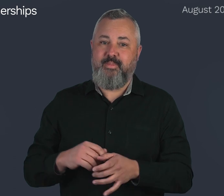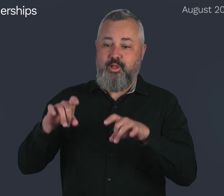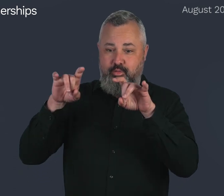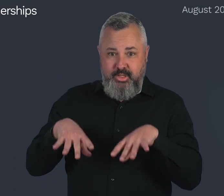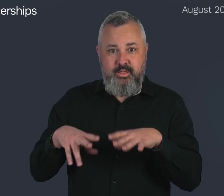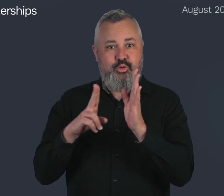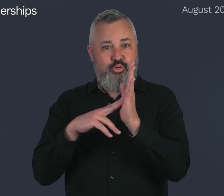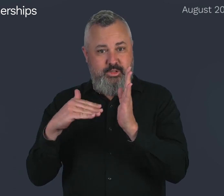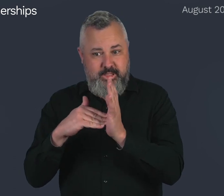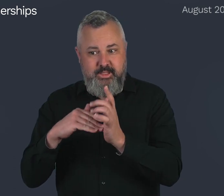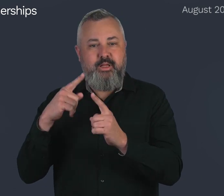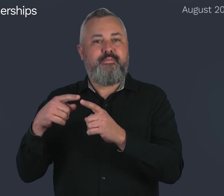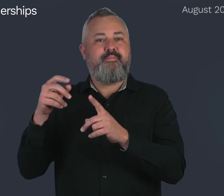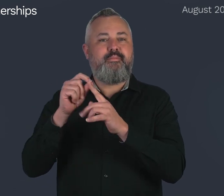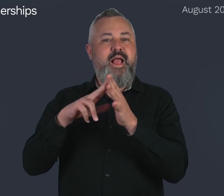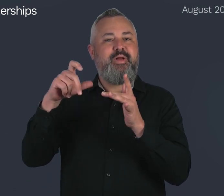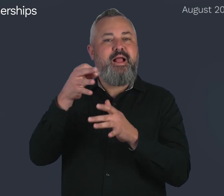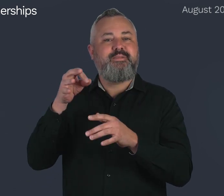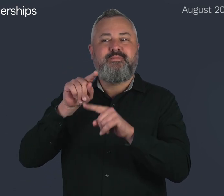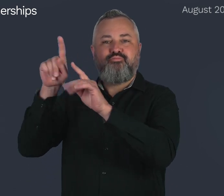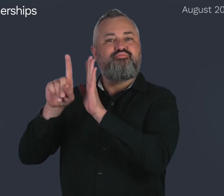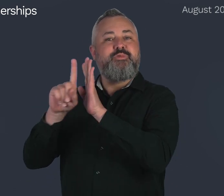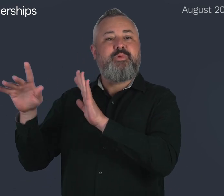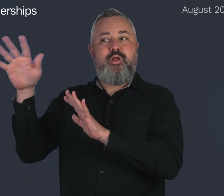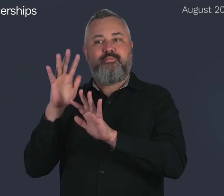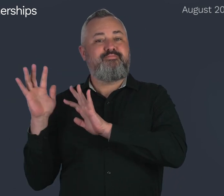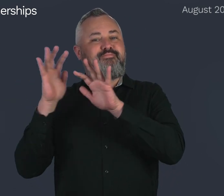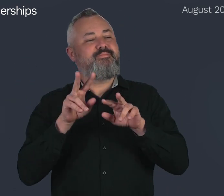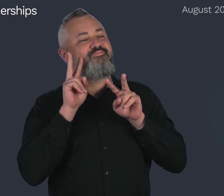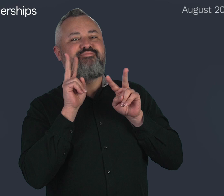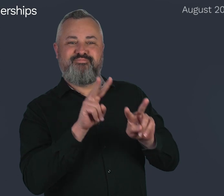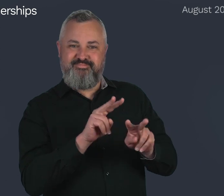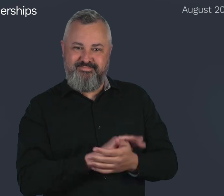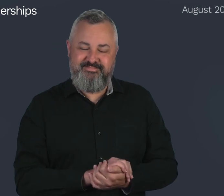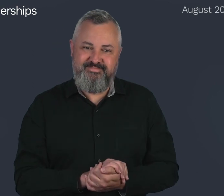during a conference attended by parliamentary representatives from Australia, New Zealand and Pacific Islands.